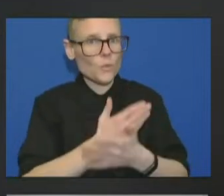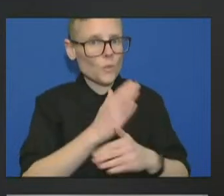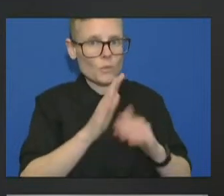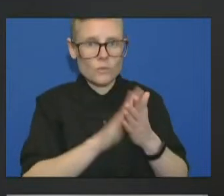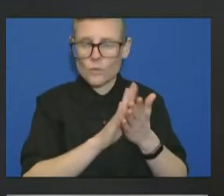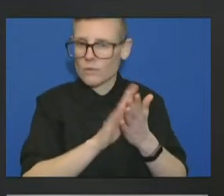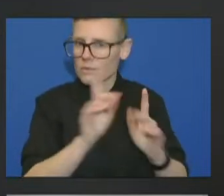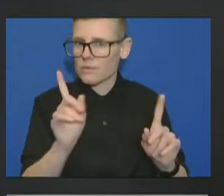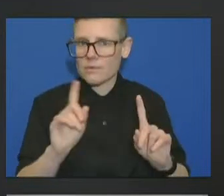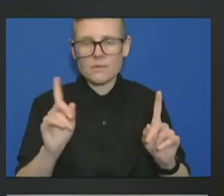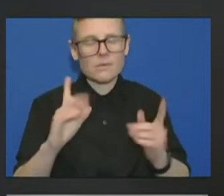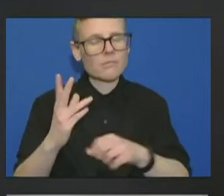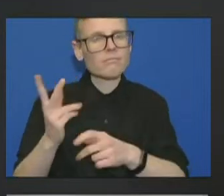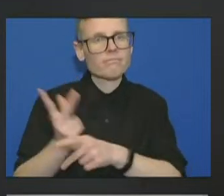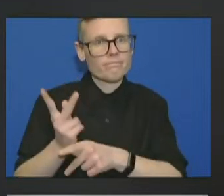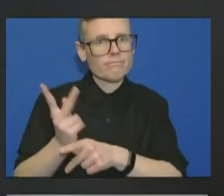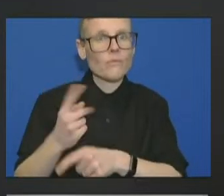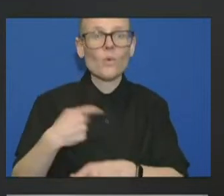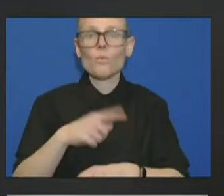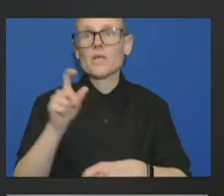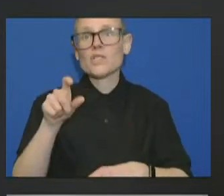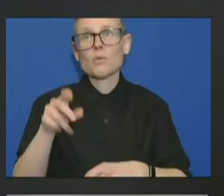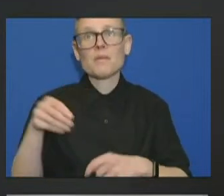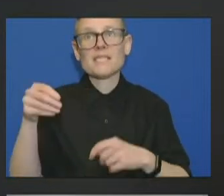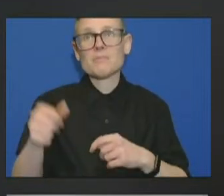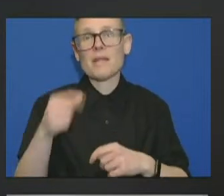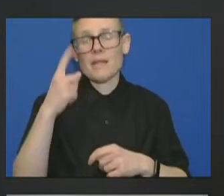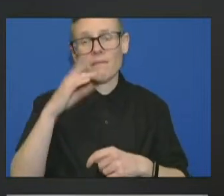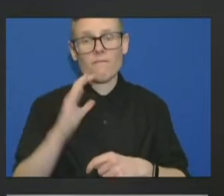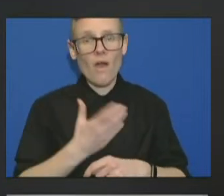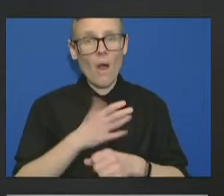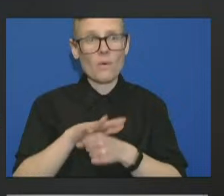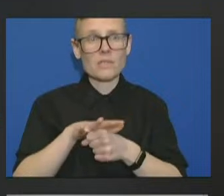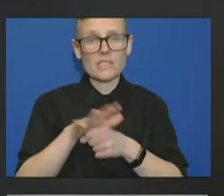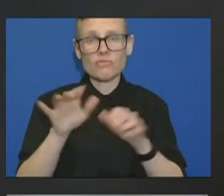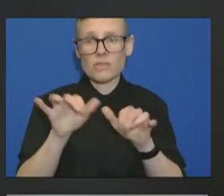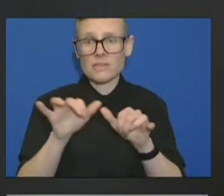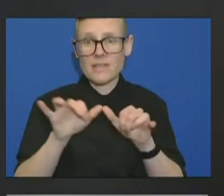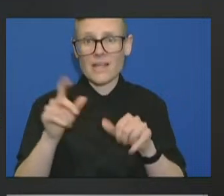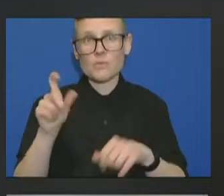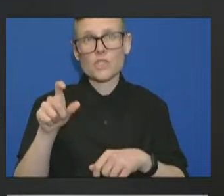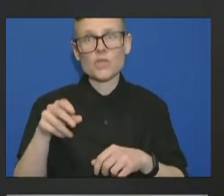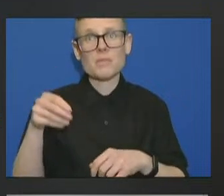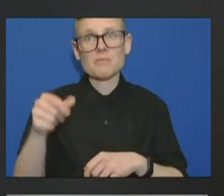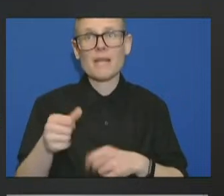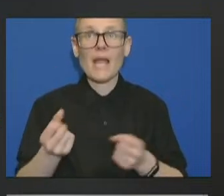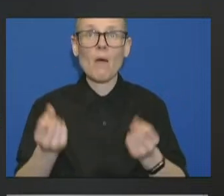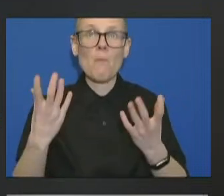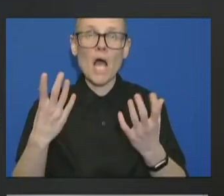just the maintenance and upkeep of our buildings is we should be